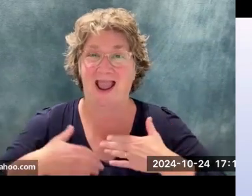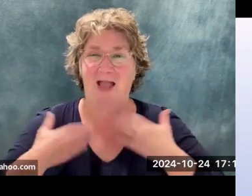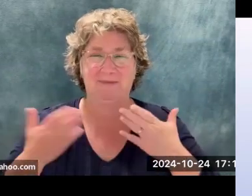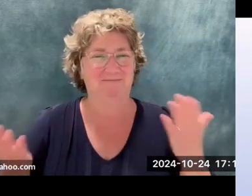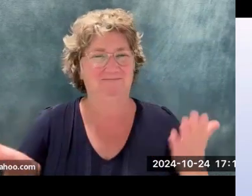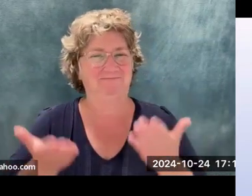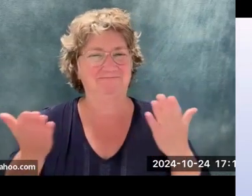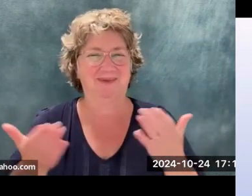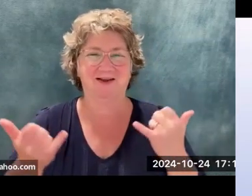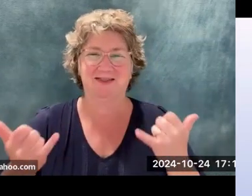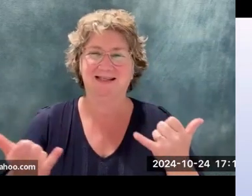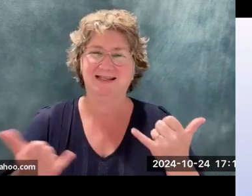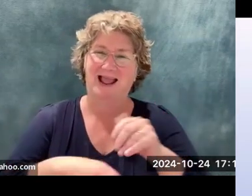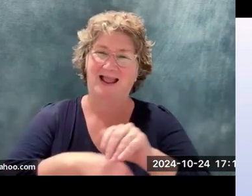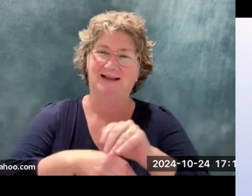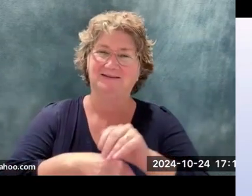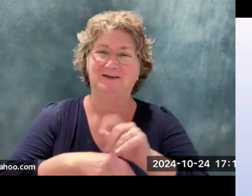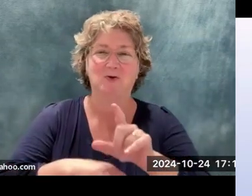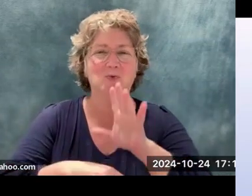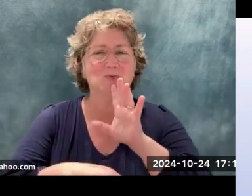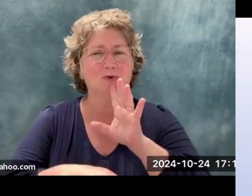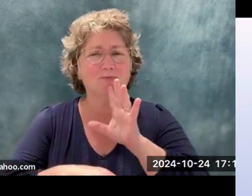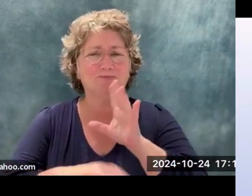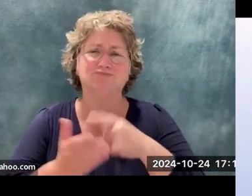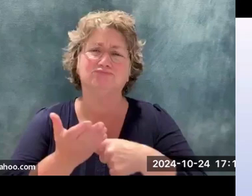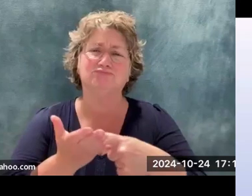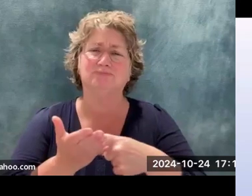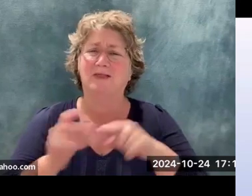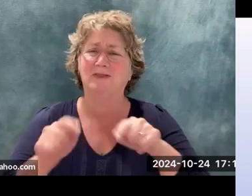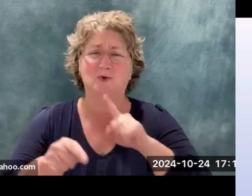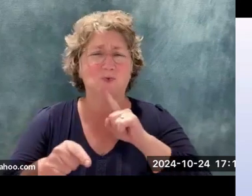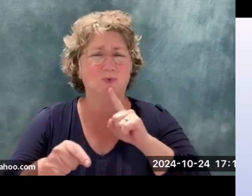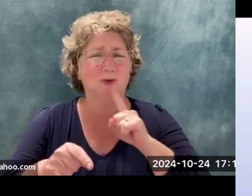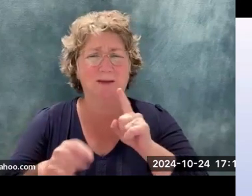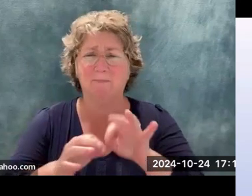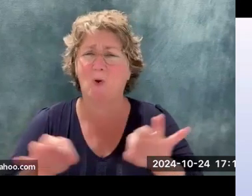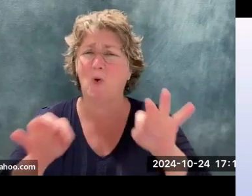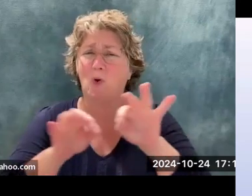and to talk about this salient topic I remember vividly. When my children were small,